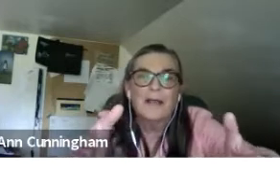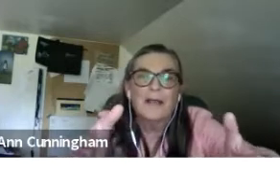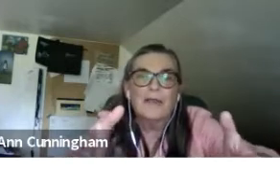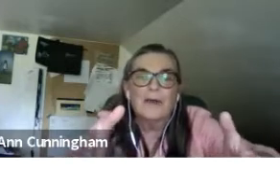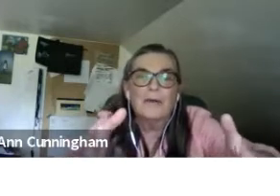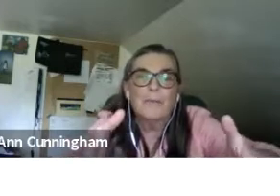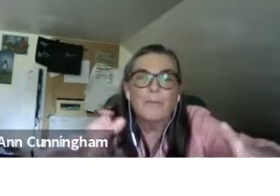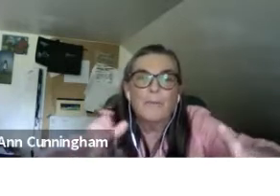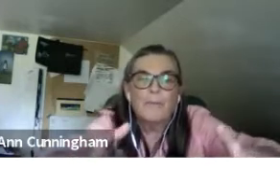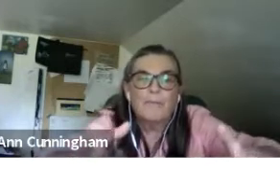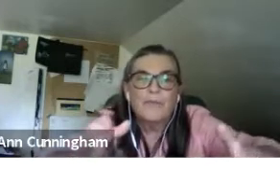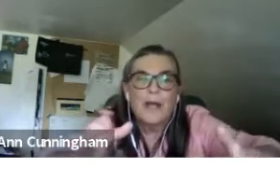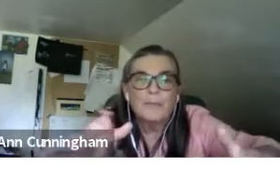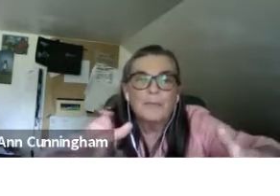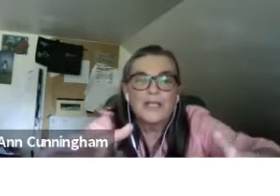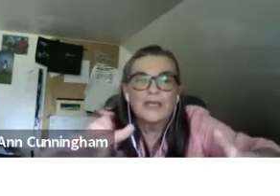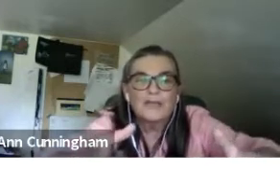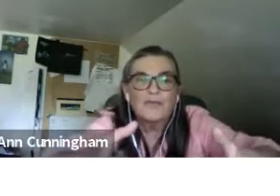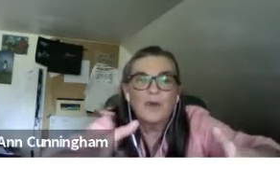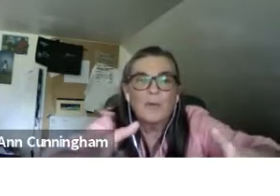the object has far more